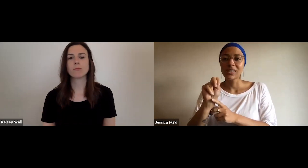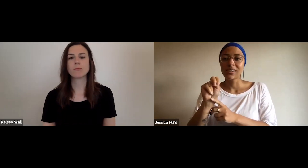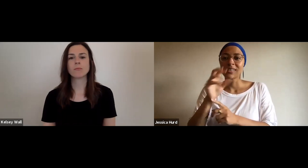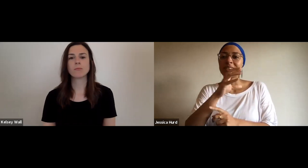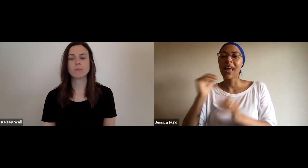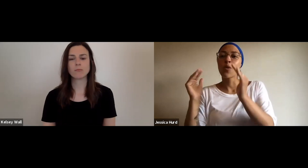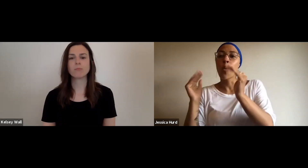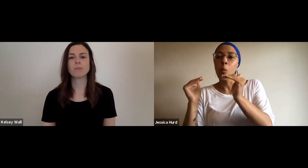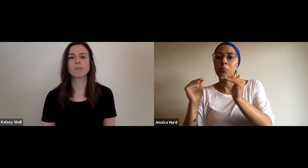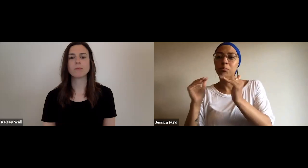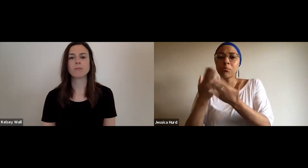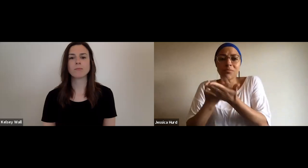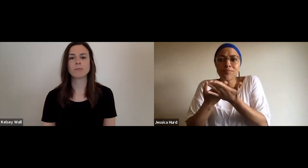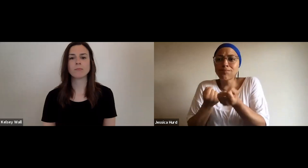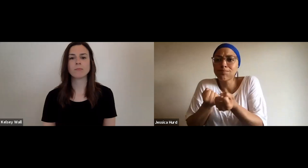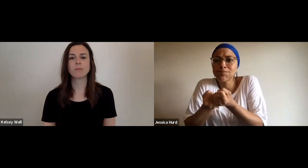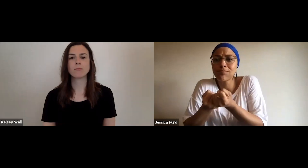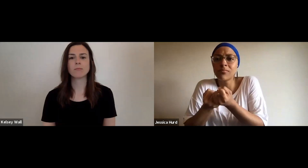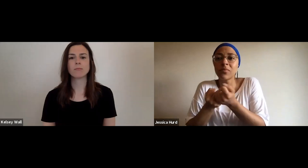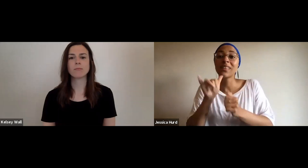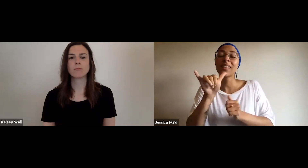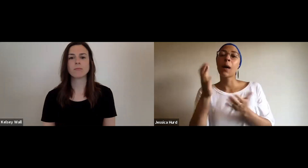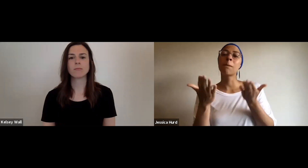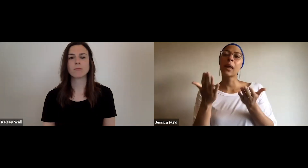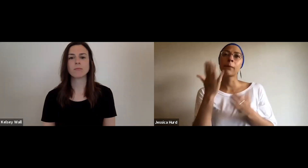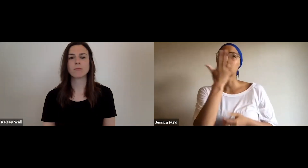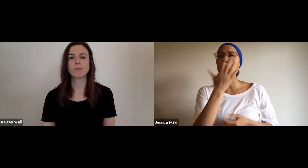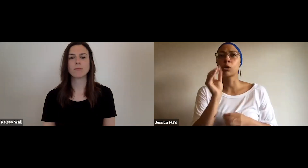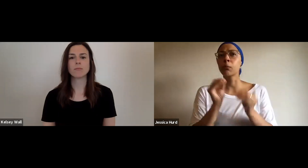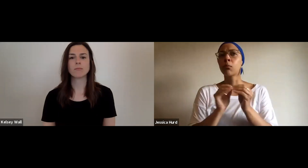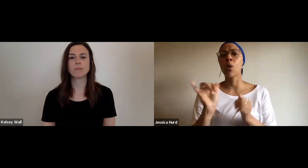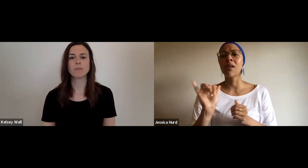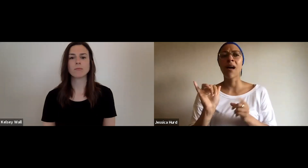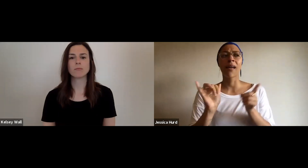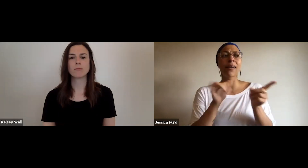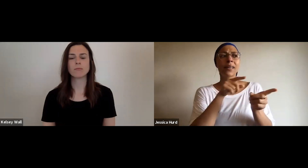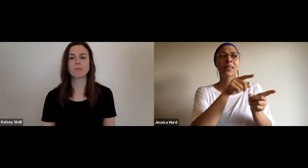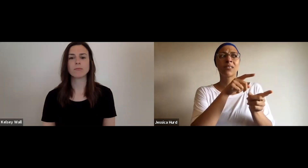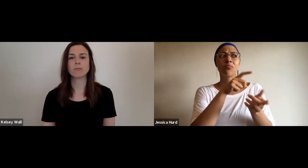Positivity is something that is supportive. It's going to help us.